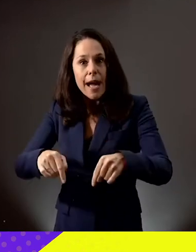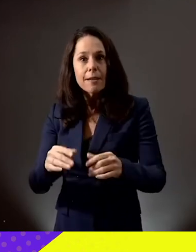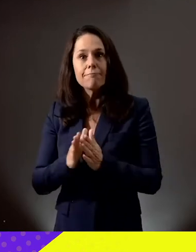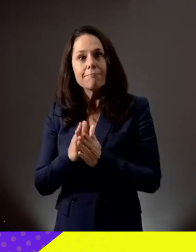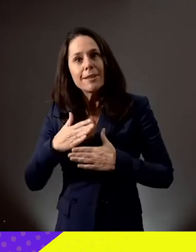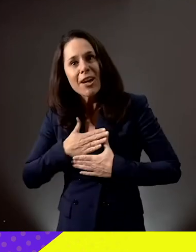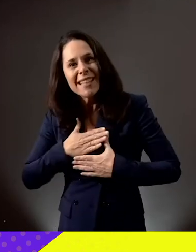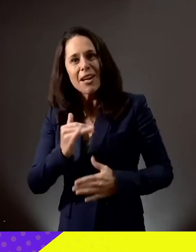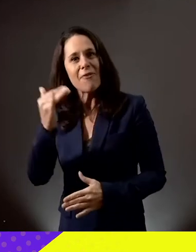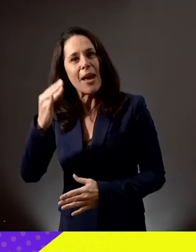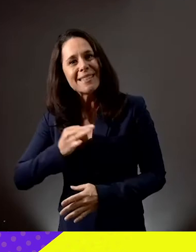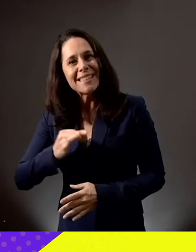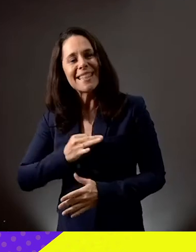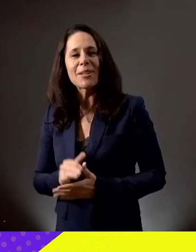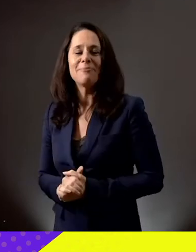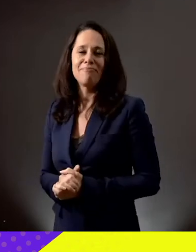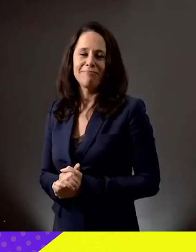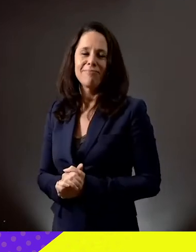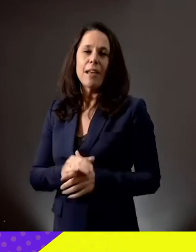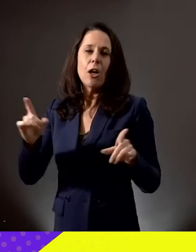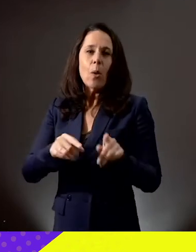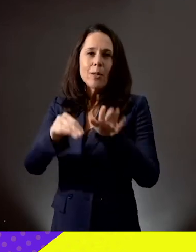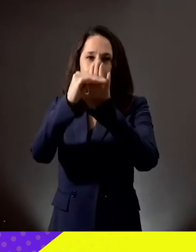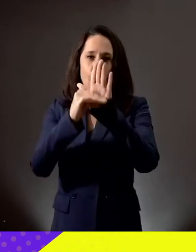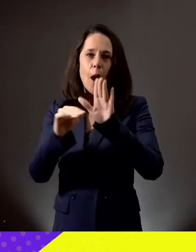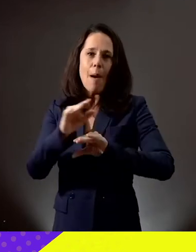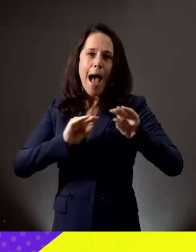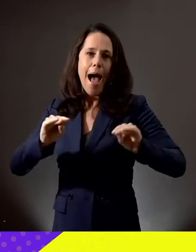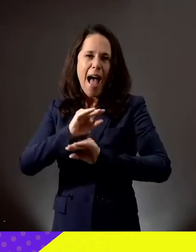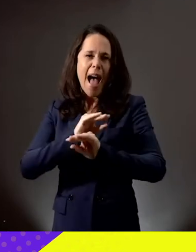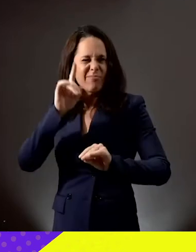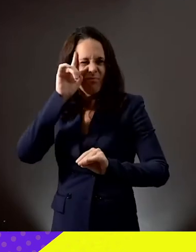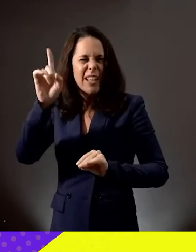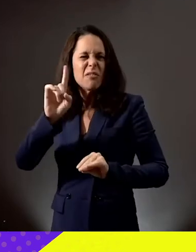I will talk you through the programme so you know what to expect.